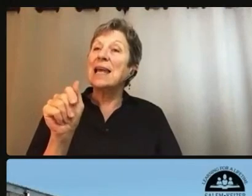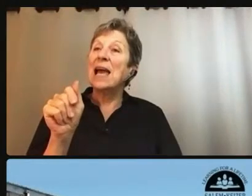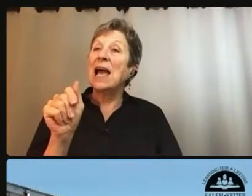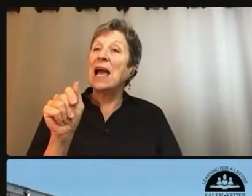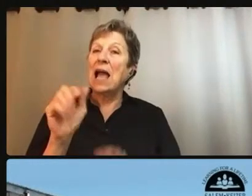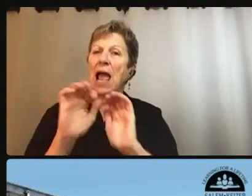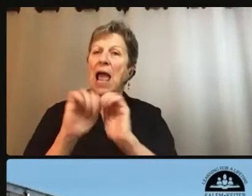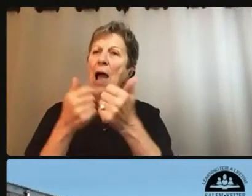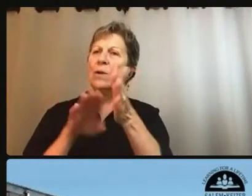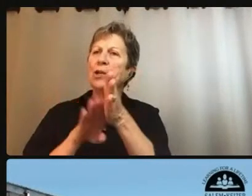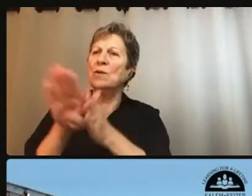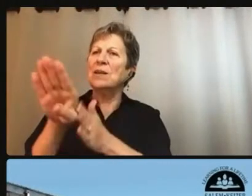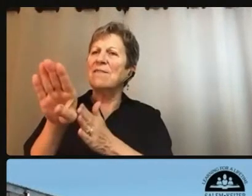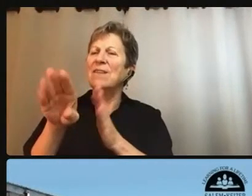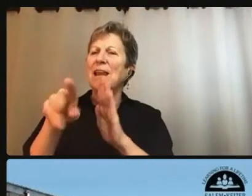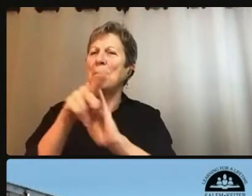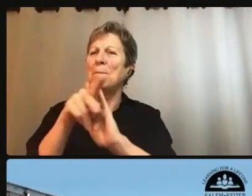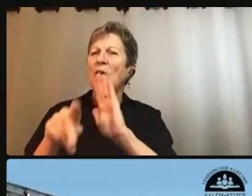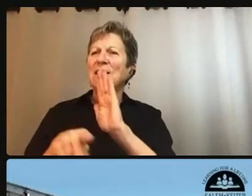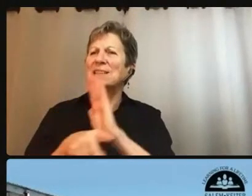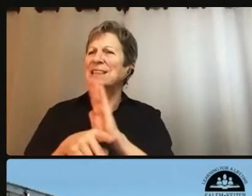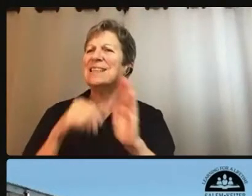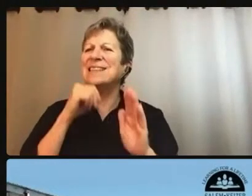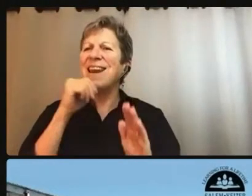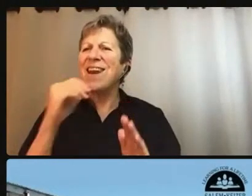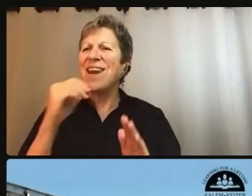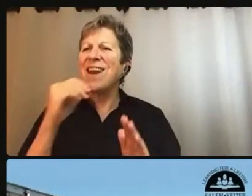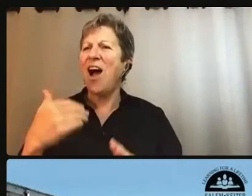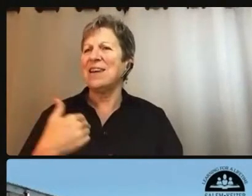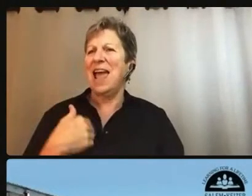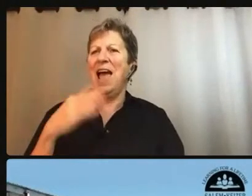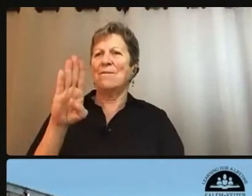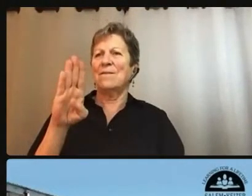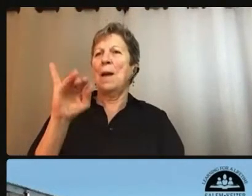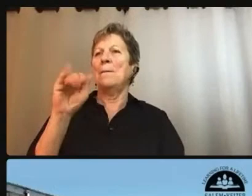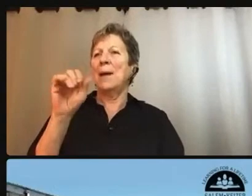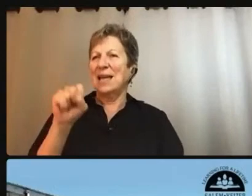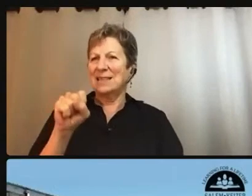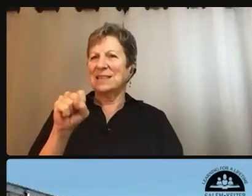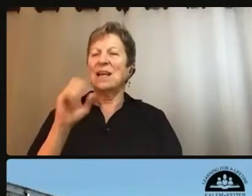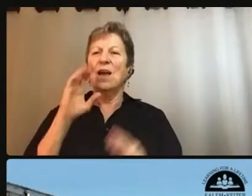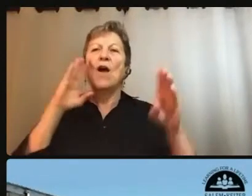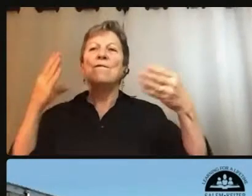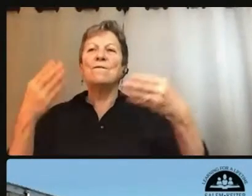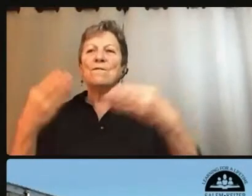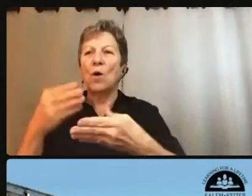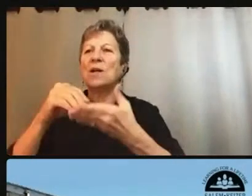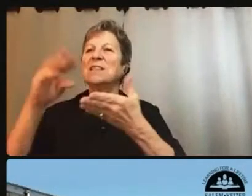THE THIRD QUESTION IS USING AVAILABLE DATA.